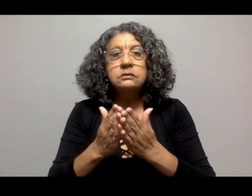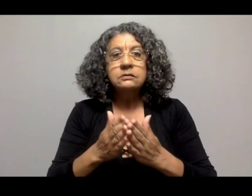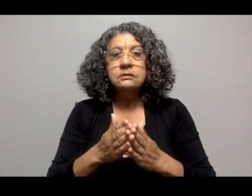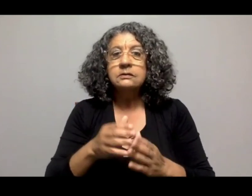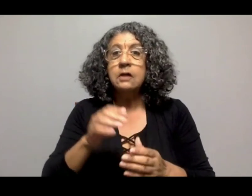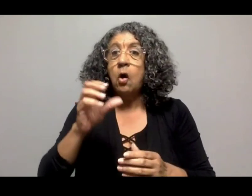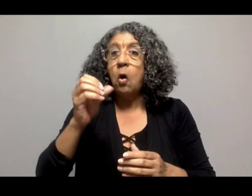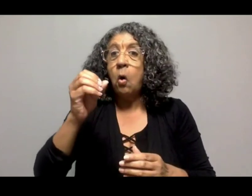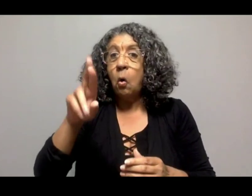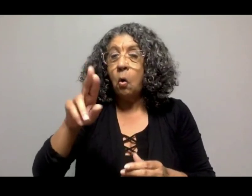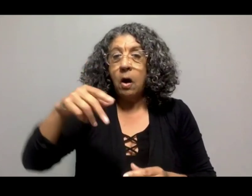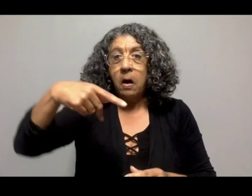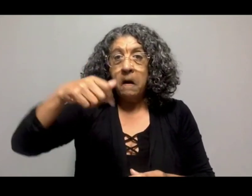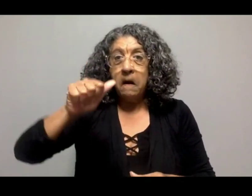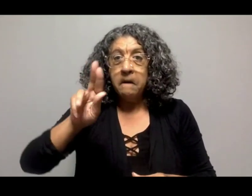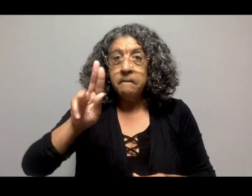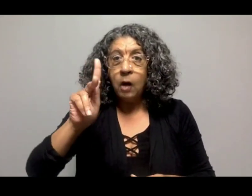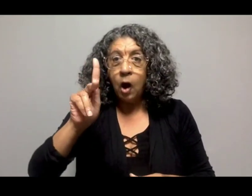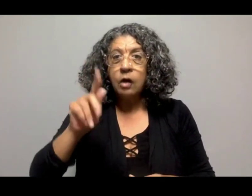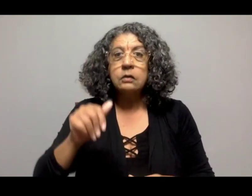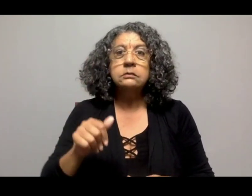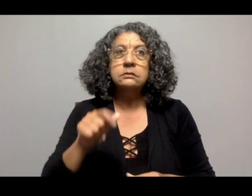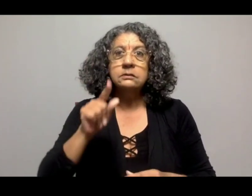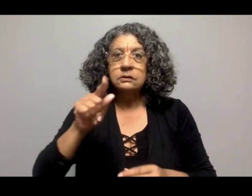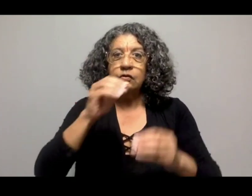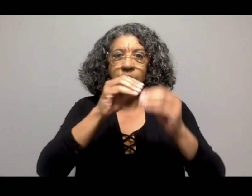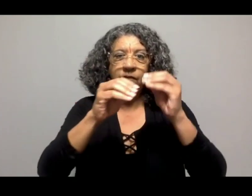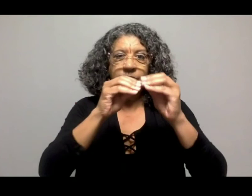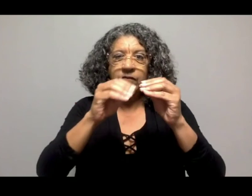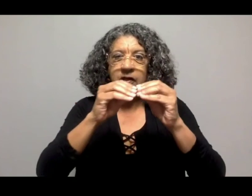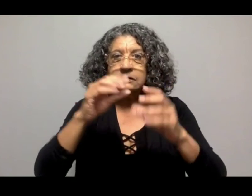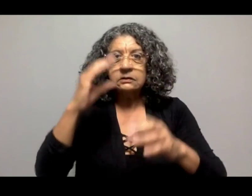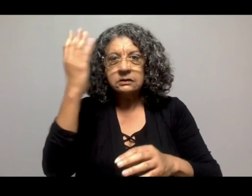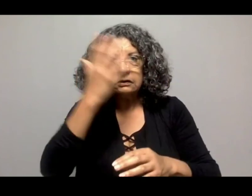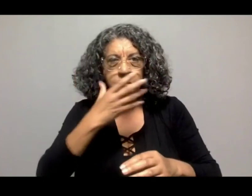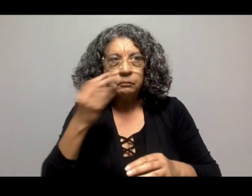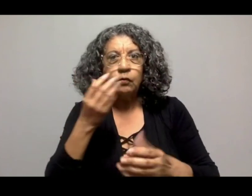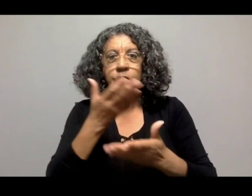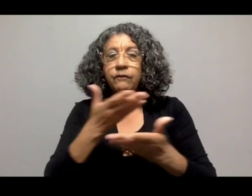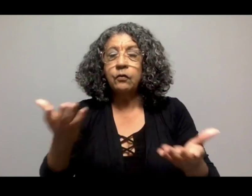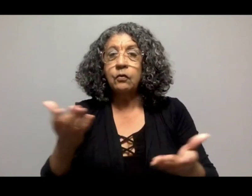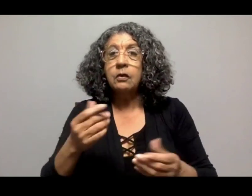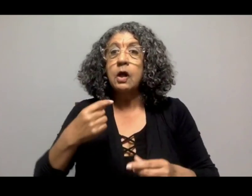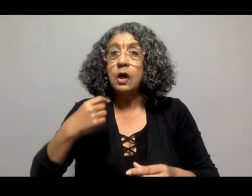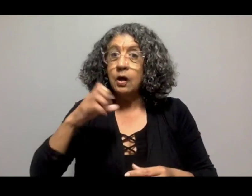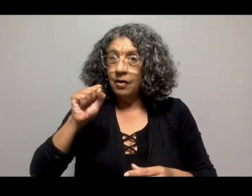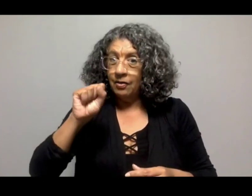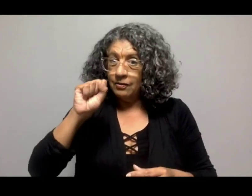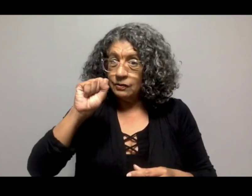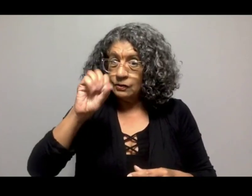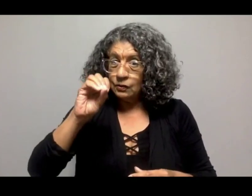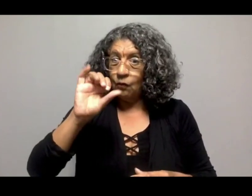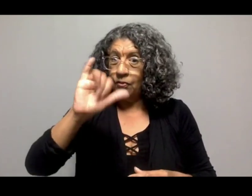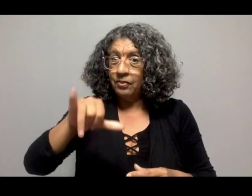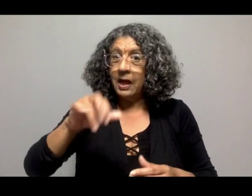repaired or they need to order more books or possibly the parking lot needs to be resurfaced